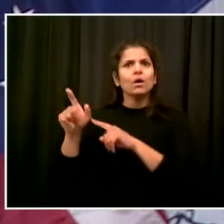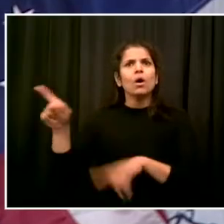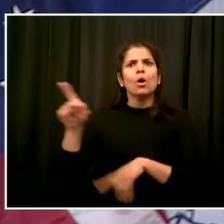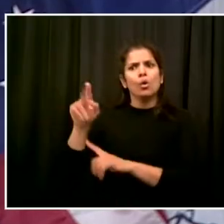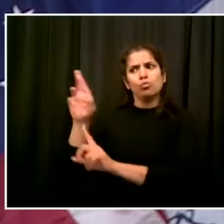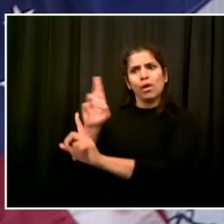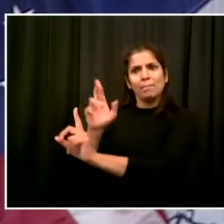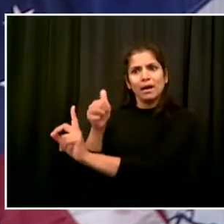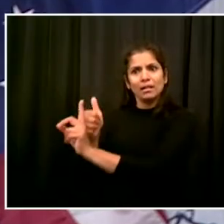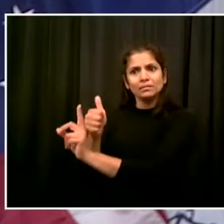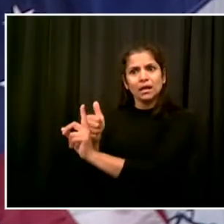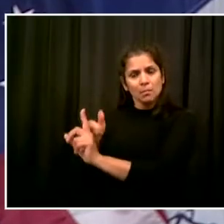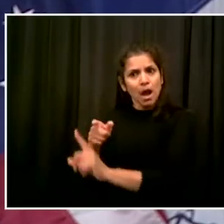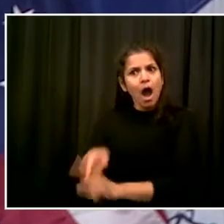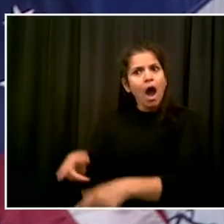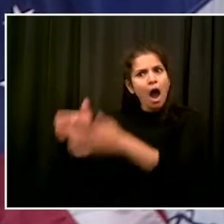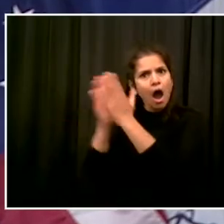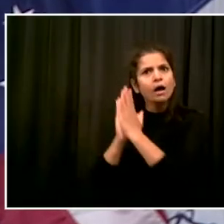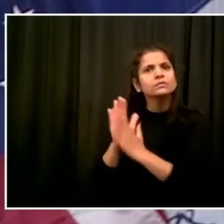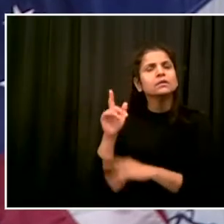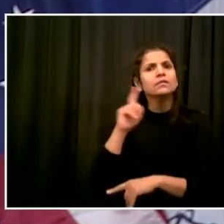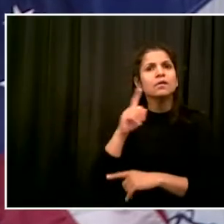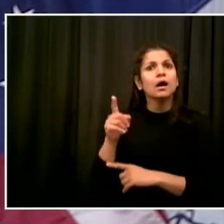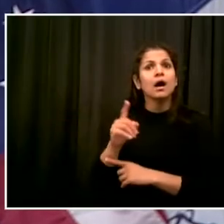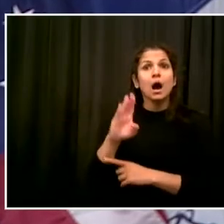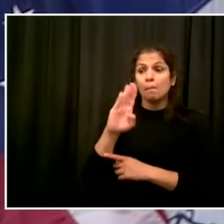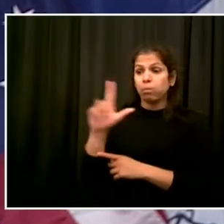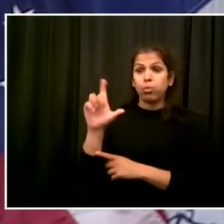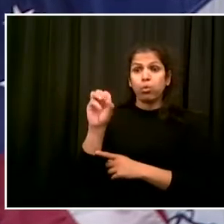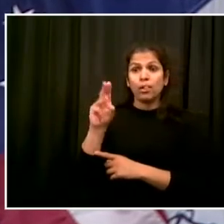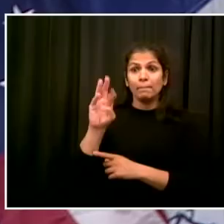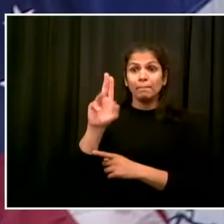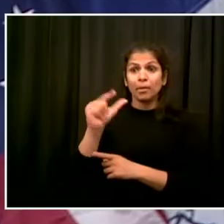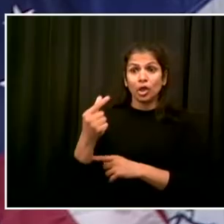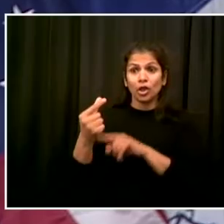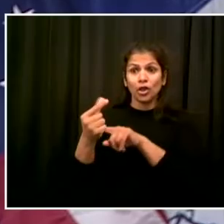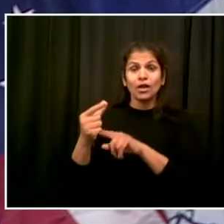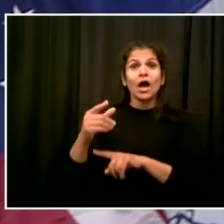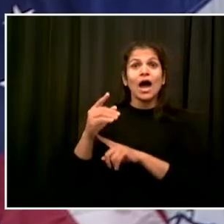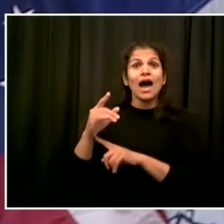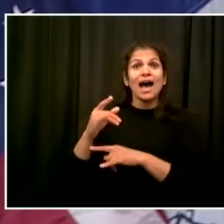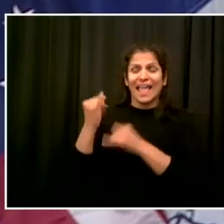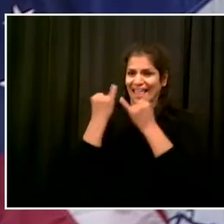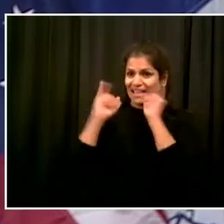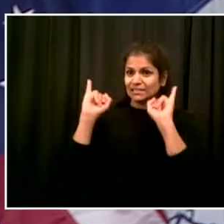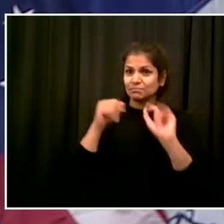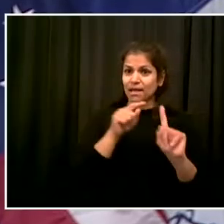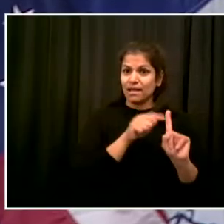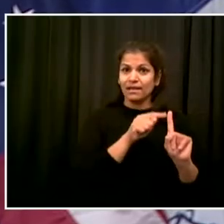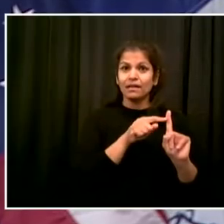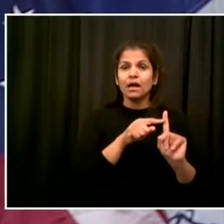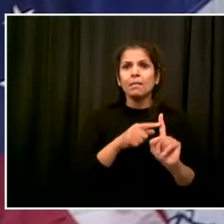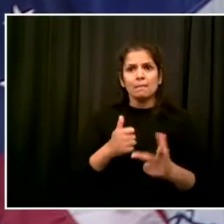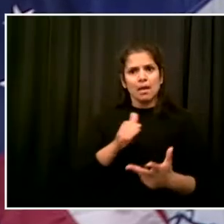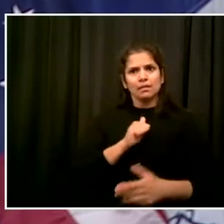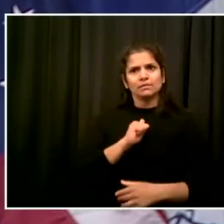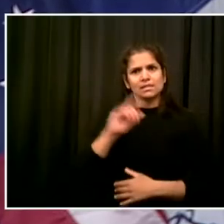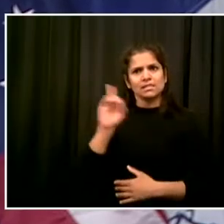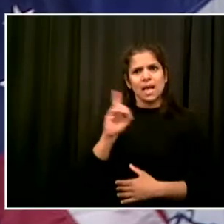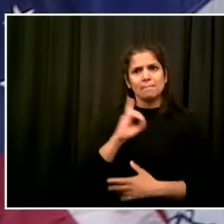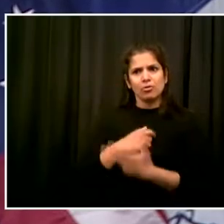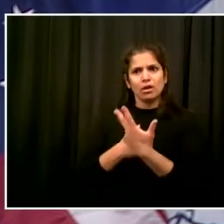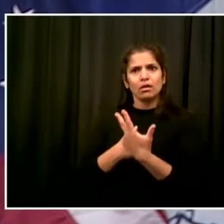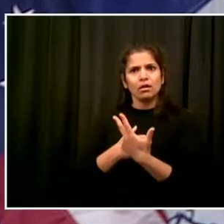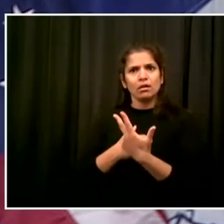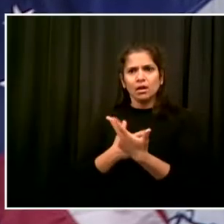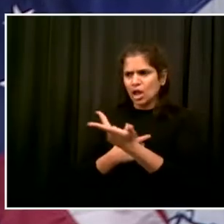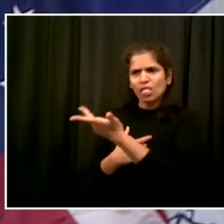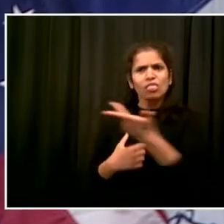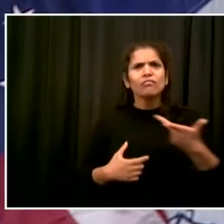INDEPENDT MO